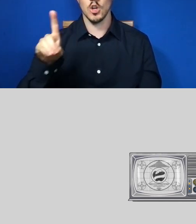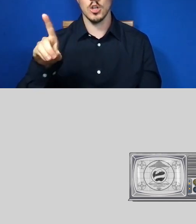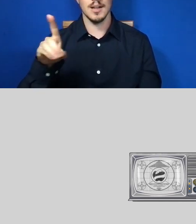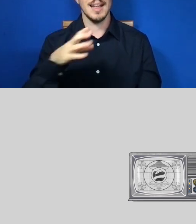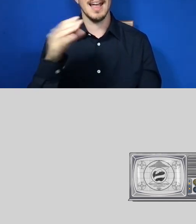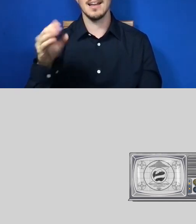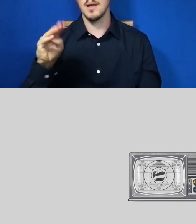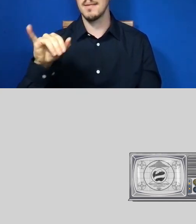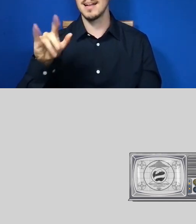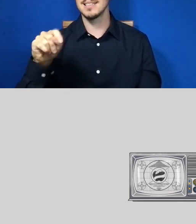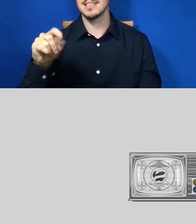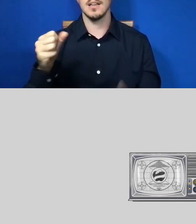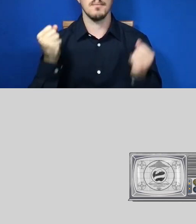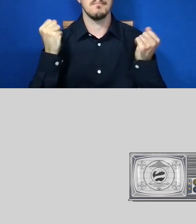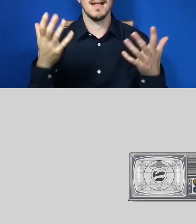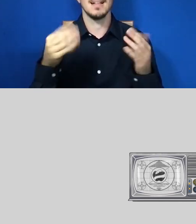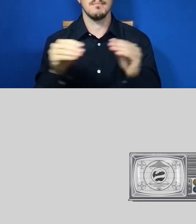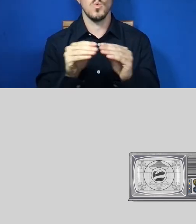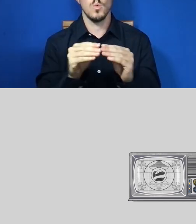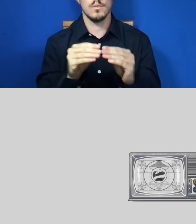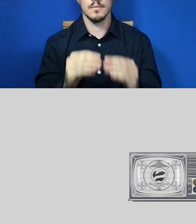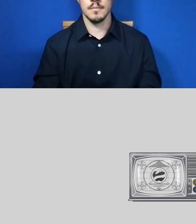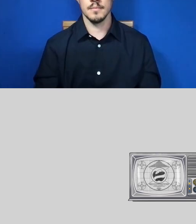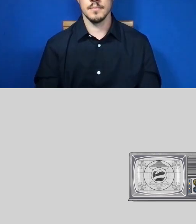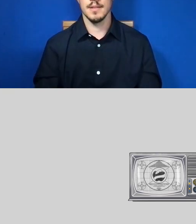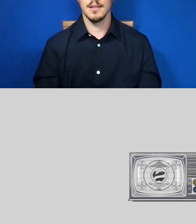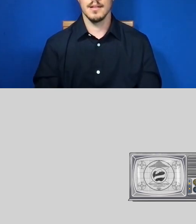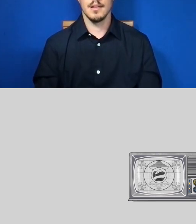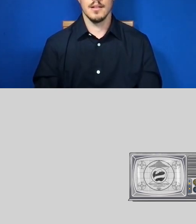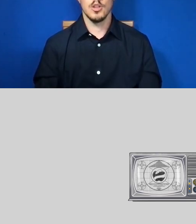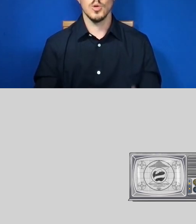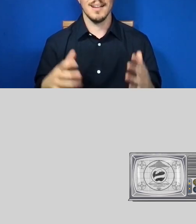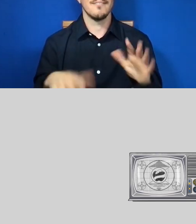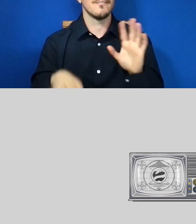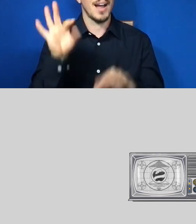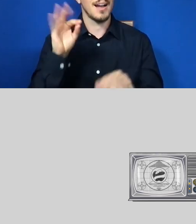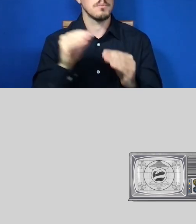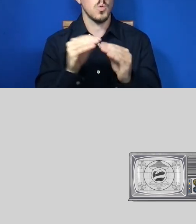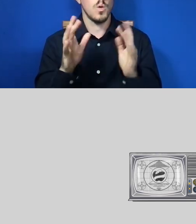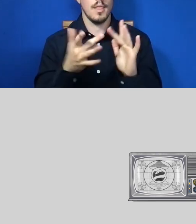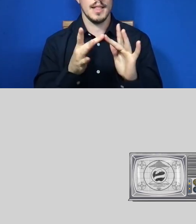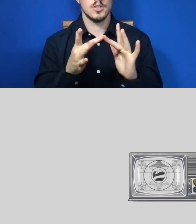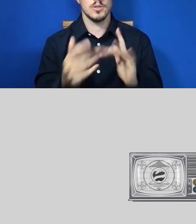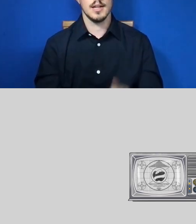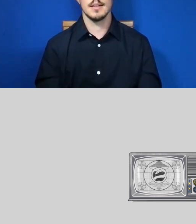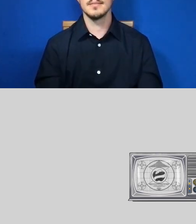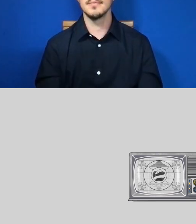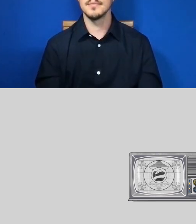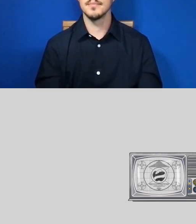at MIT Open Courseware and much more. And can find more on the Internet.